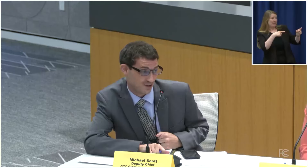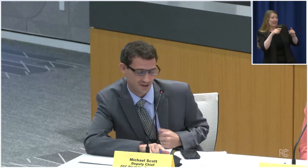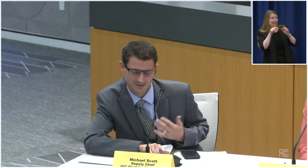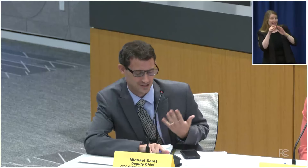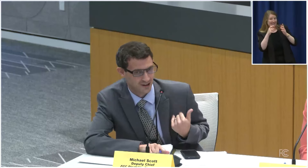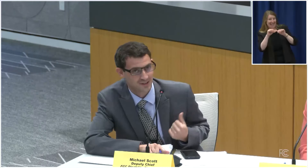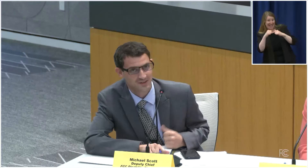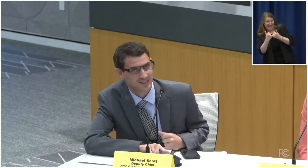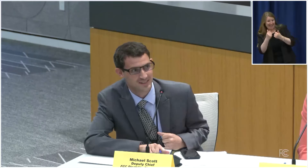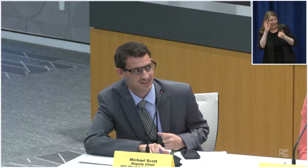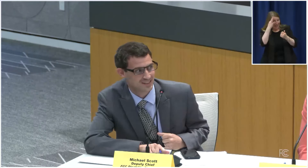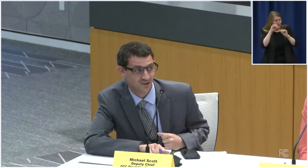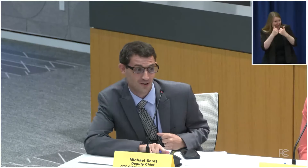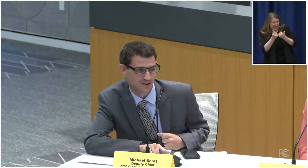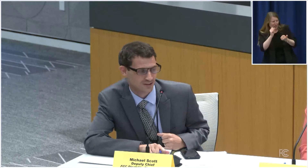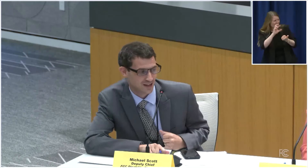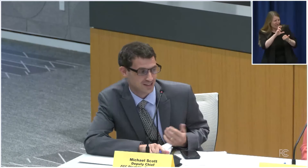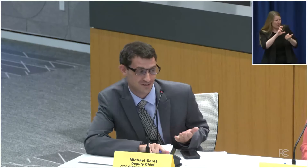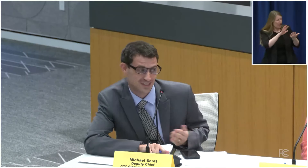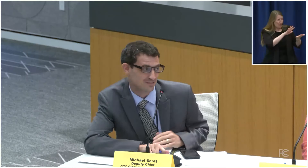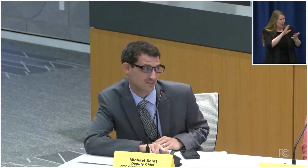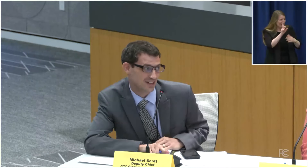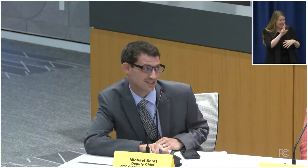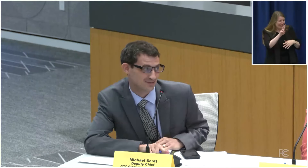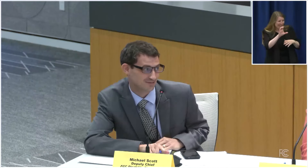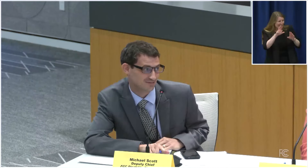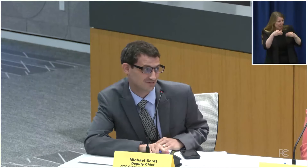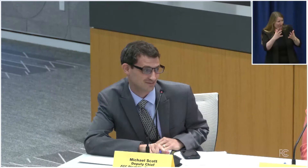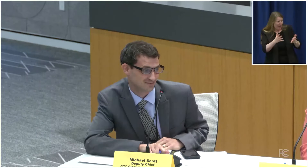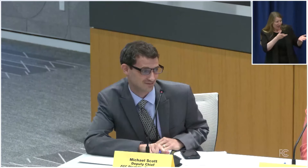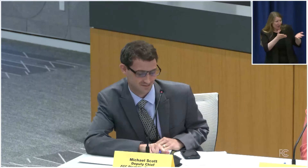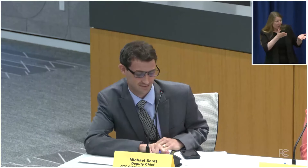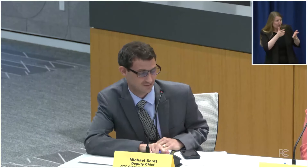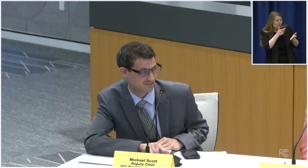THOSE IMPORTANT NETWORKS. I GUESS MAYBE WE'LL START -- IT CAN GO EITHER TO A STATE